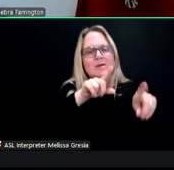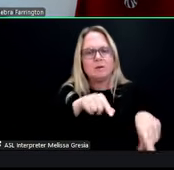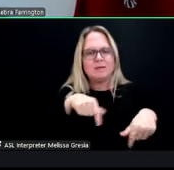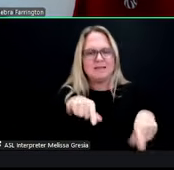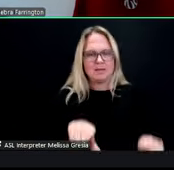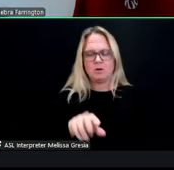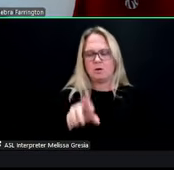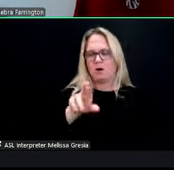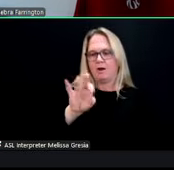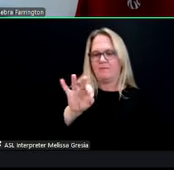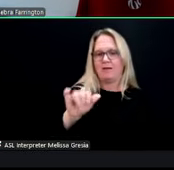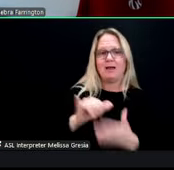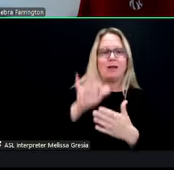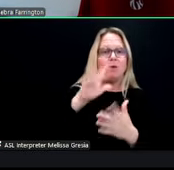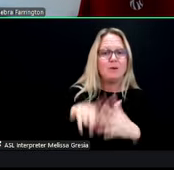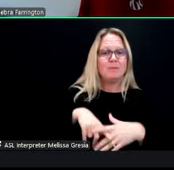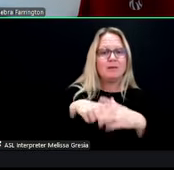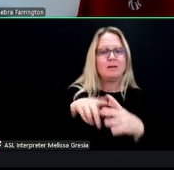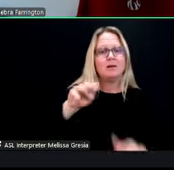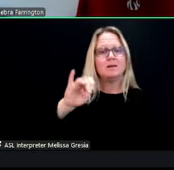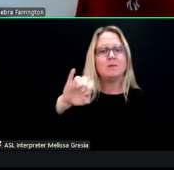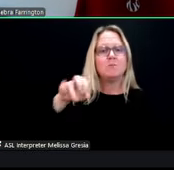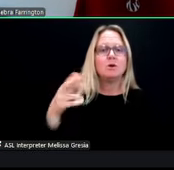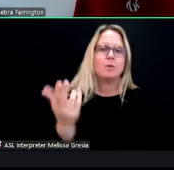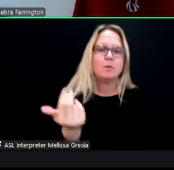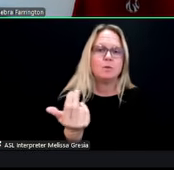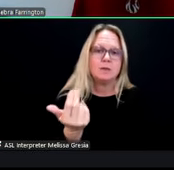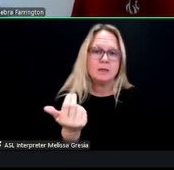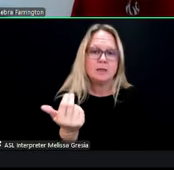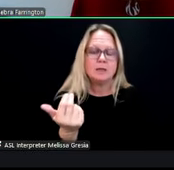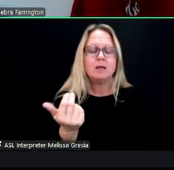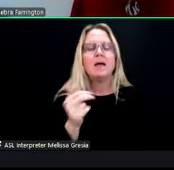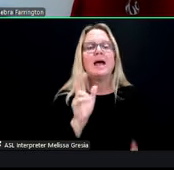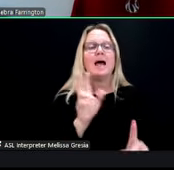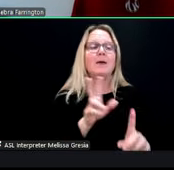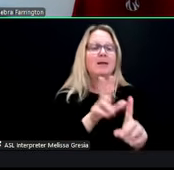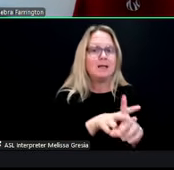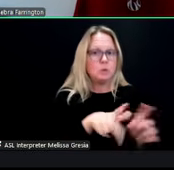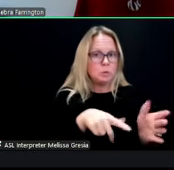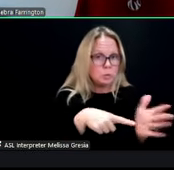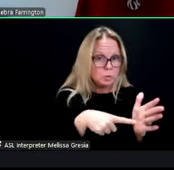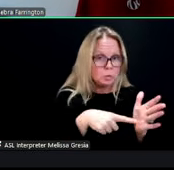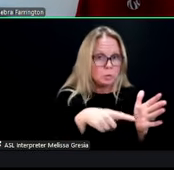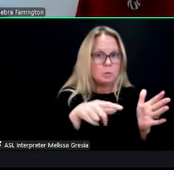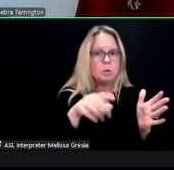that begins on March 13th. Applications will be due by April 2nd. Um we will review those